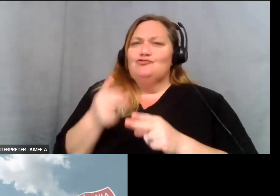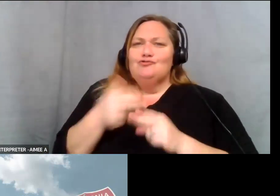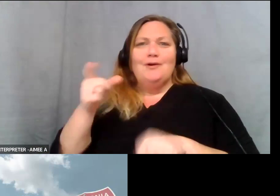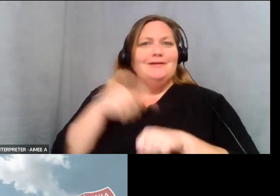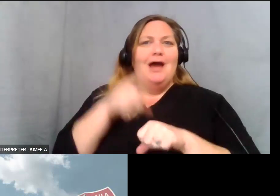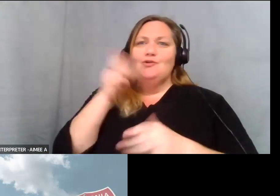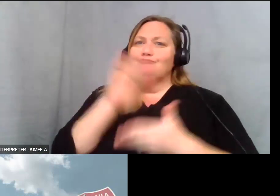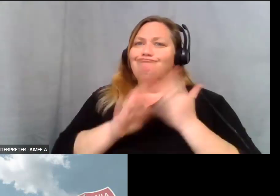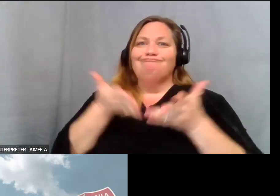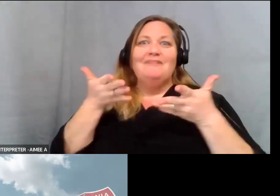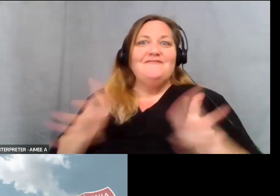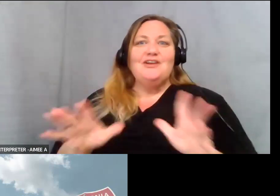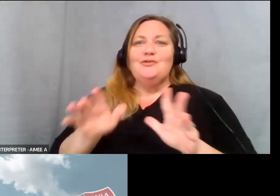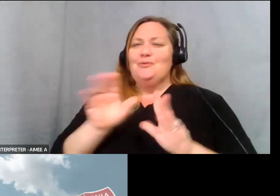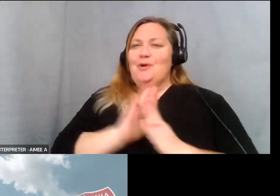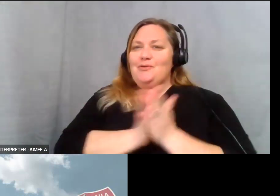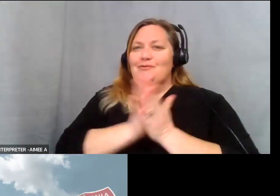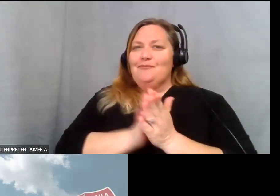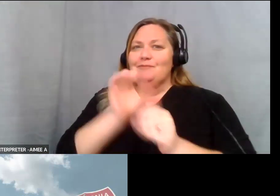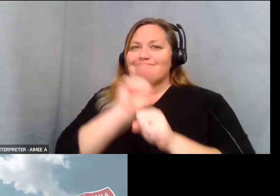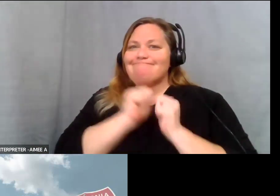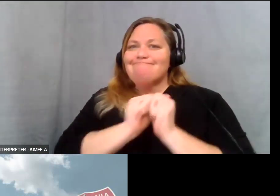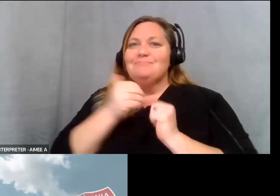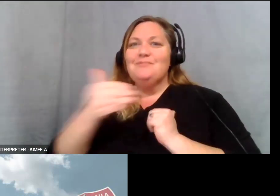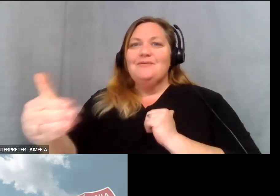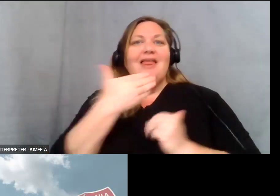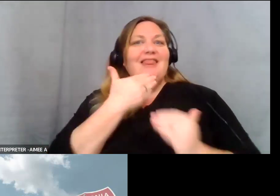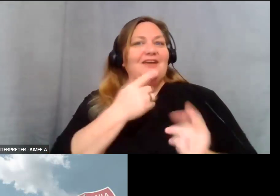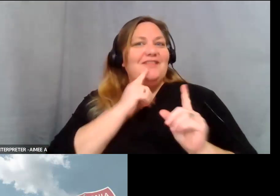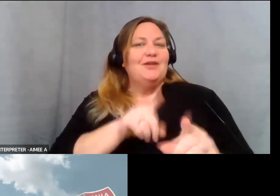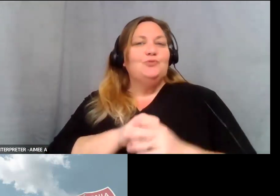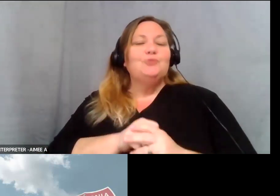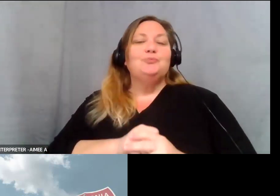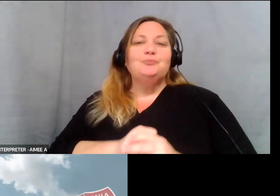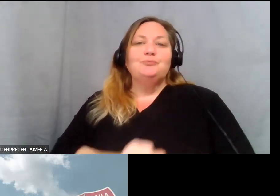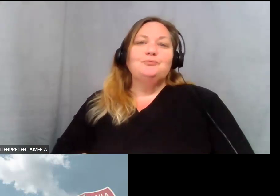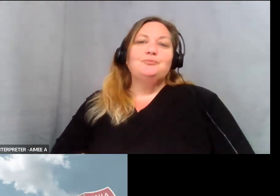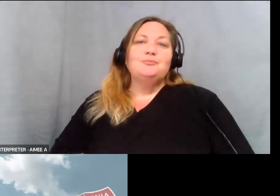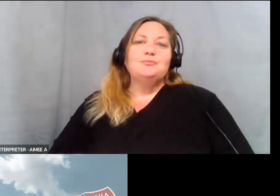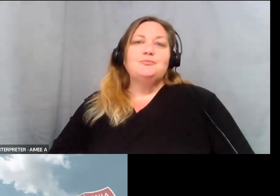and look forward. Thanks. Thank you for the answer.